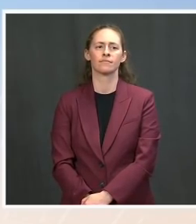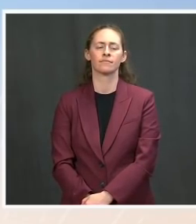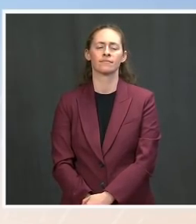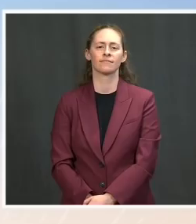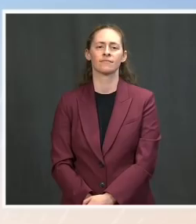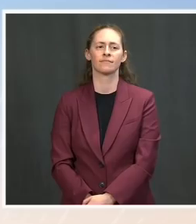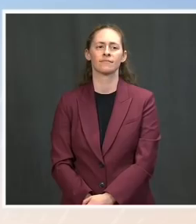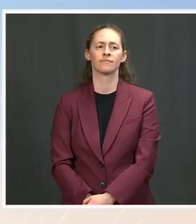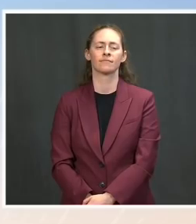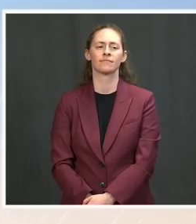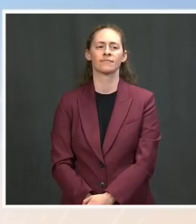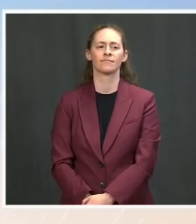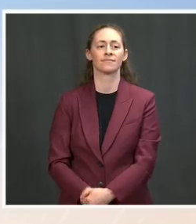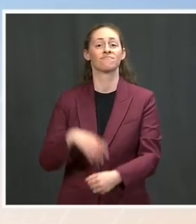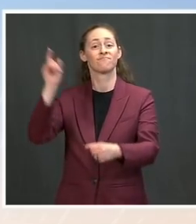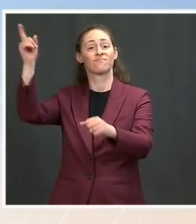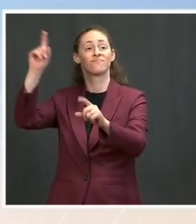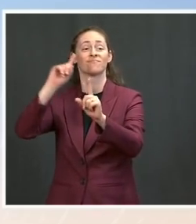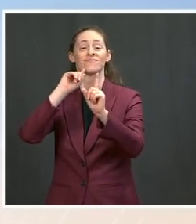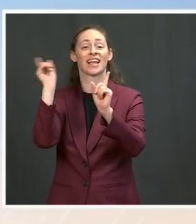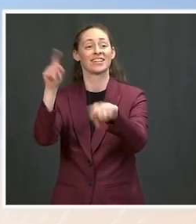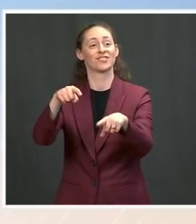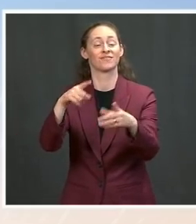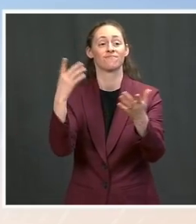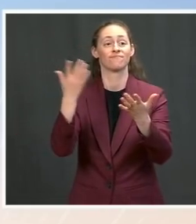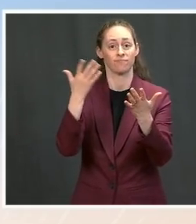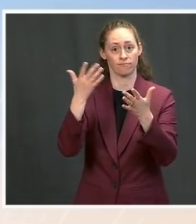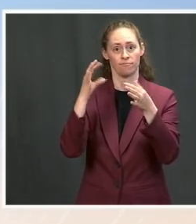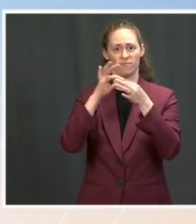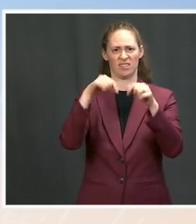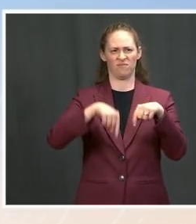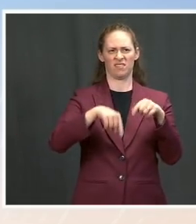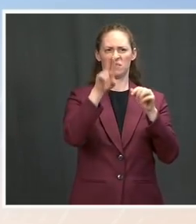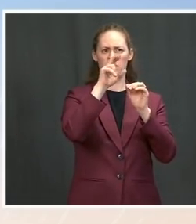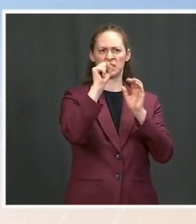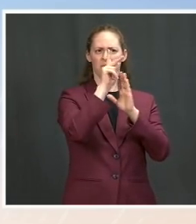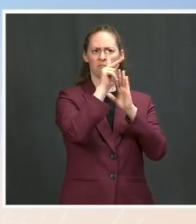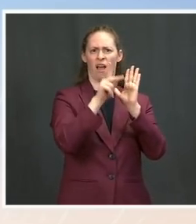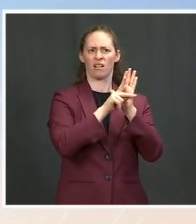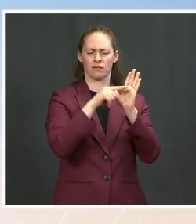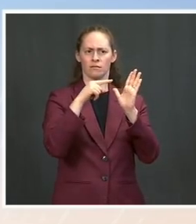has not changed on ransom. But I will tell you that discussions to bring home